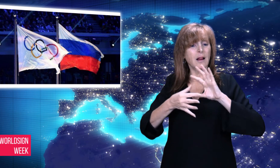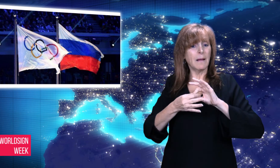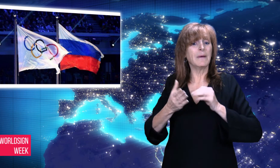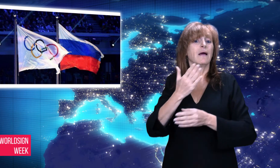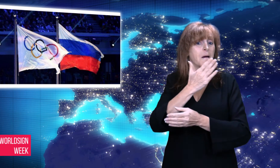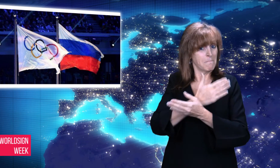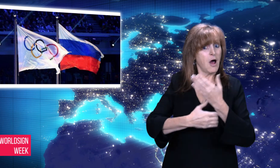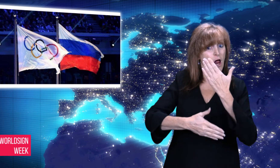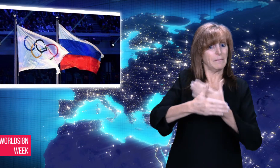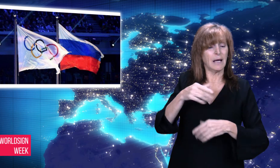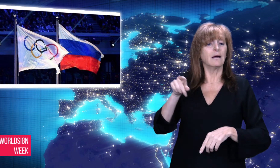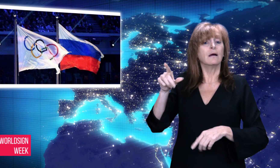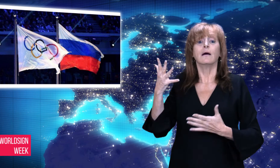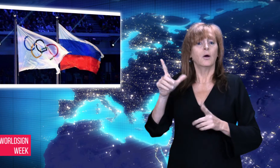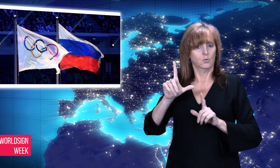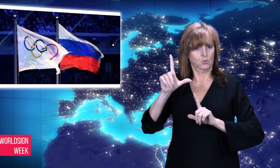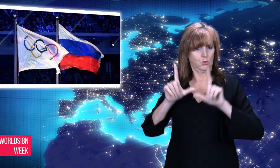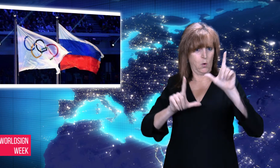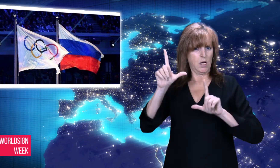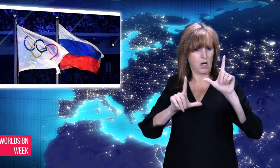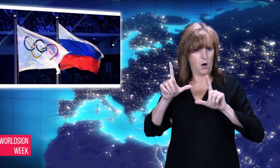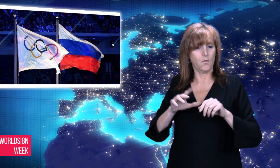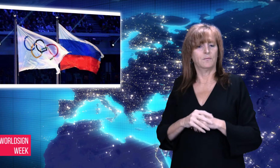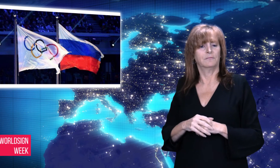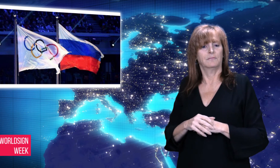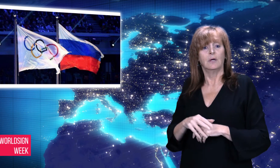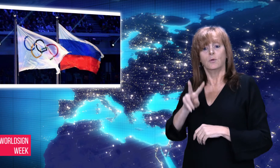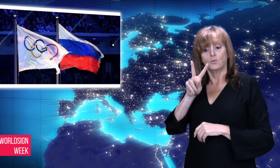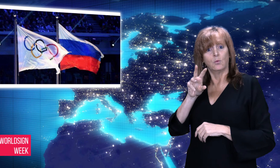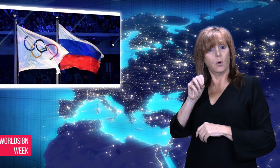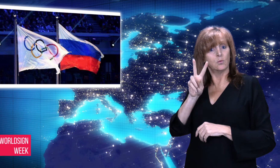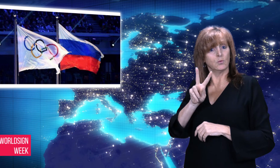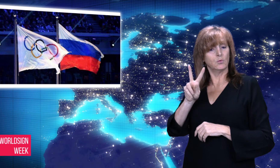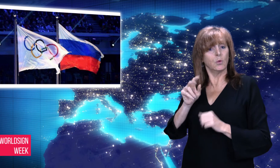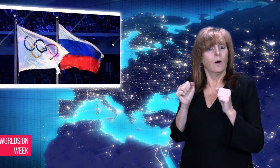participating in the 2020 Summer Olympics and